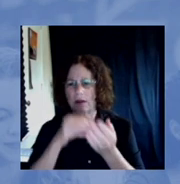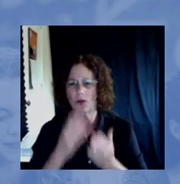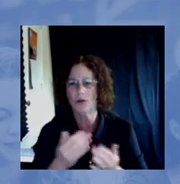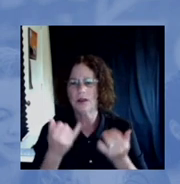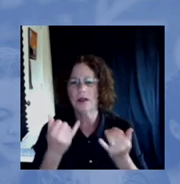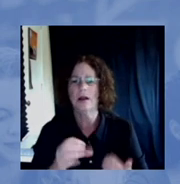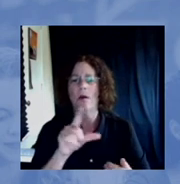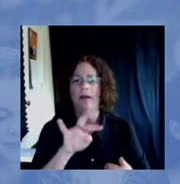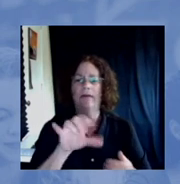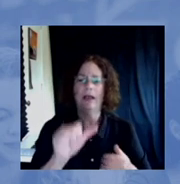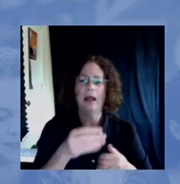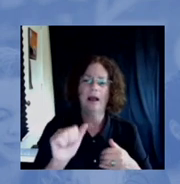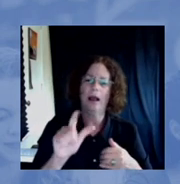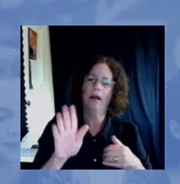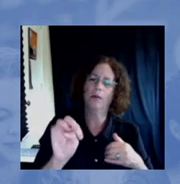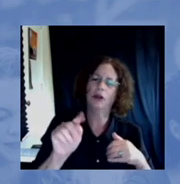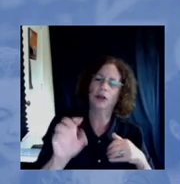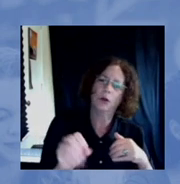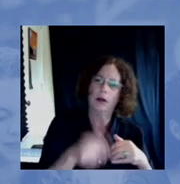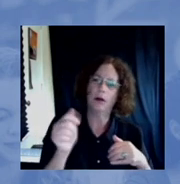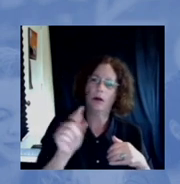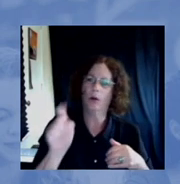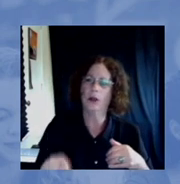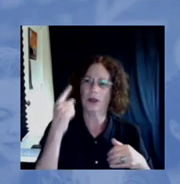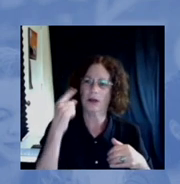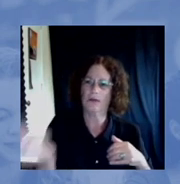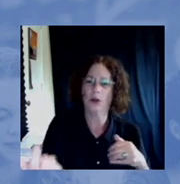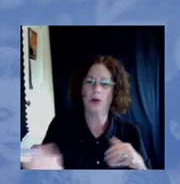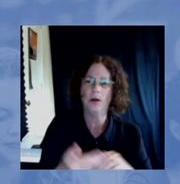ANOTHER QUESTION FOR YOU. BEFORE THE PANDEMIC, I KEEP GOING BEFORE AND